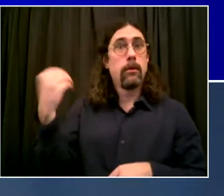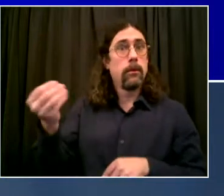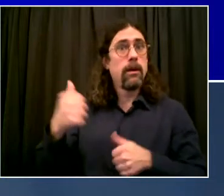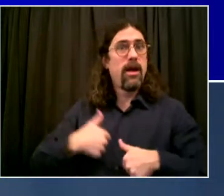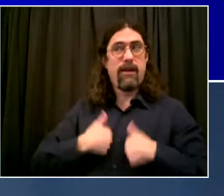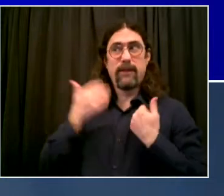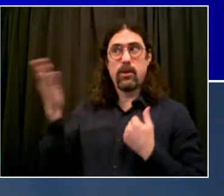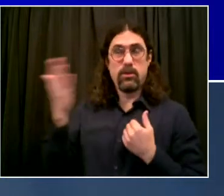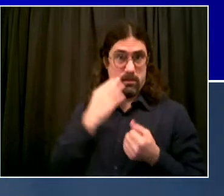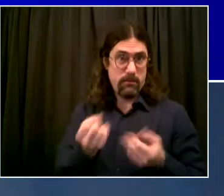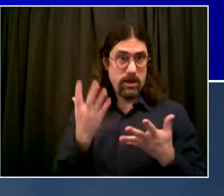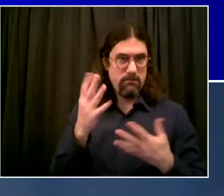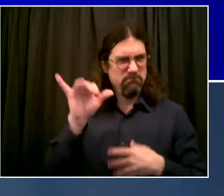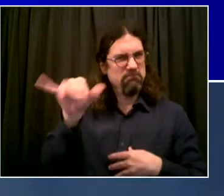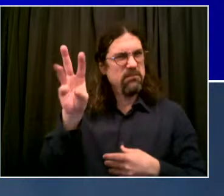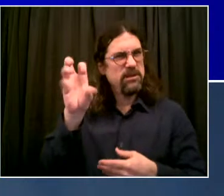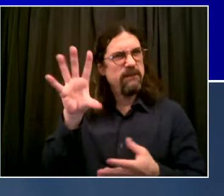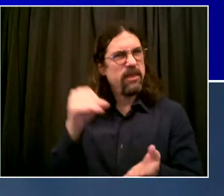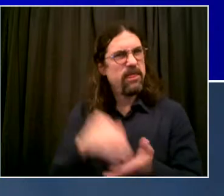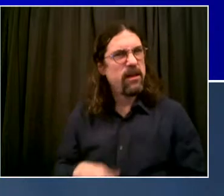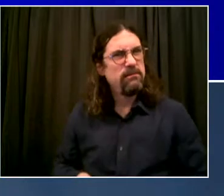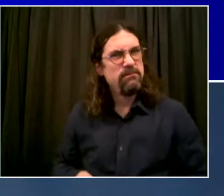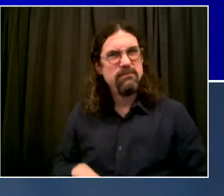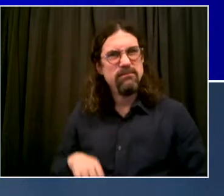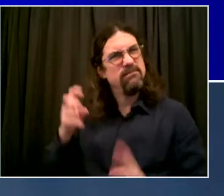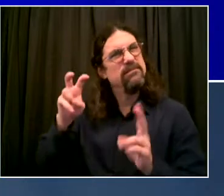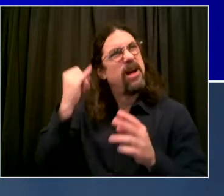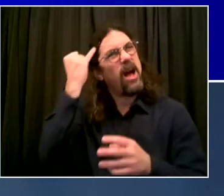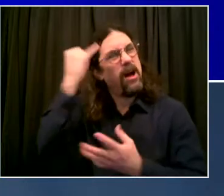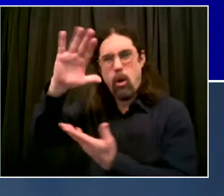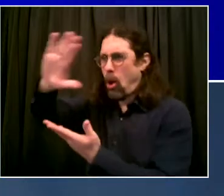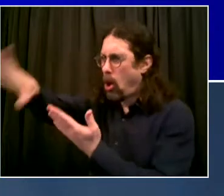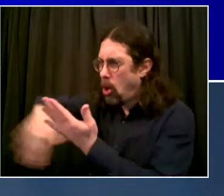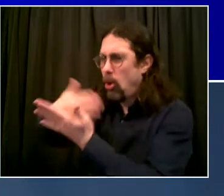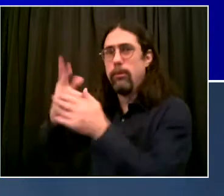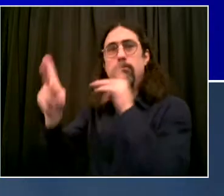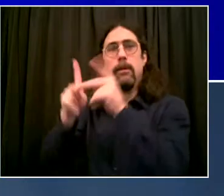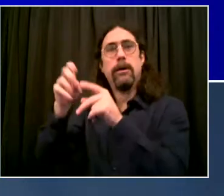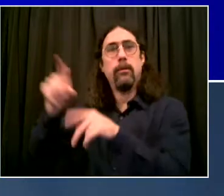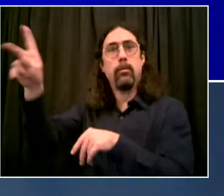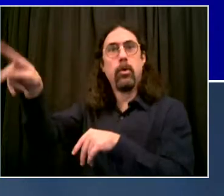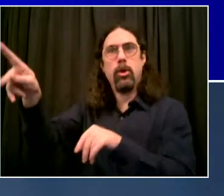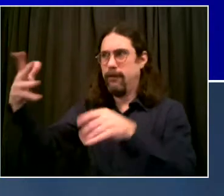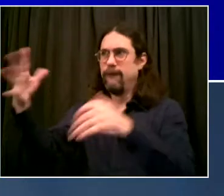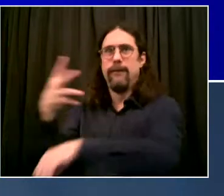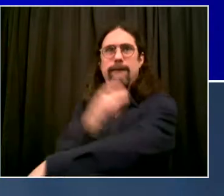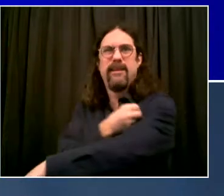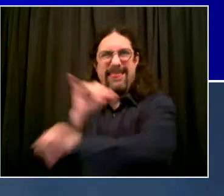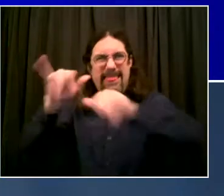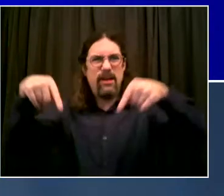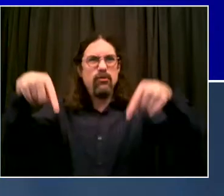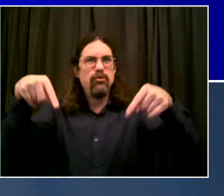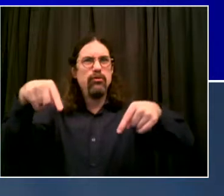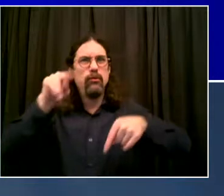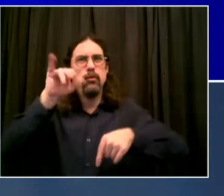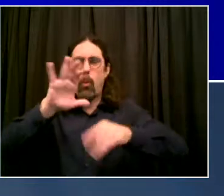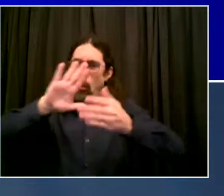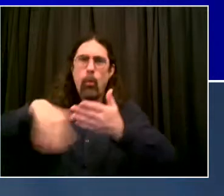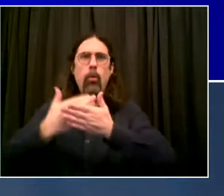GIVE YOU SCALE.